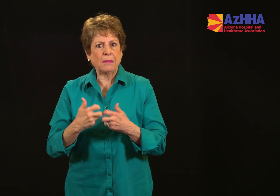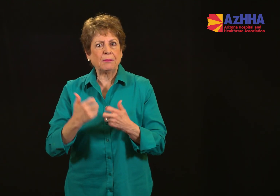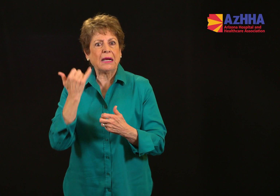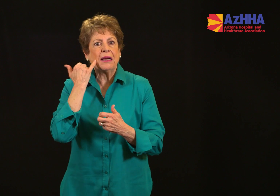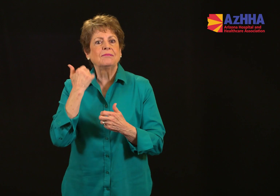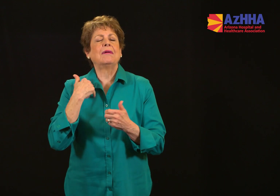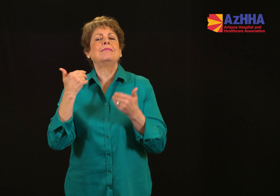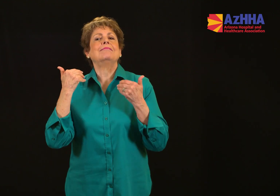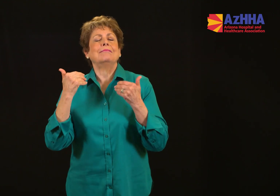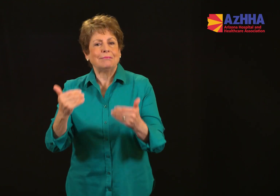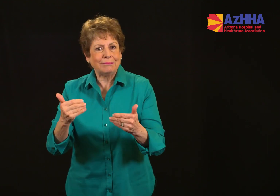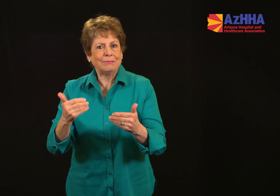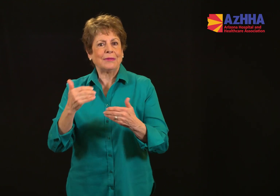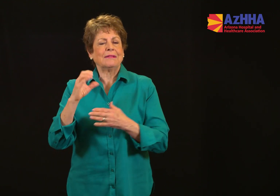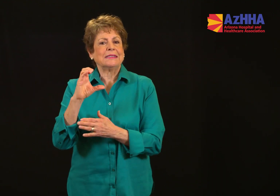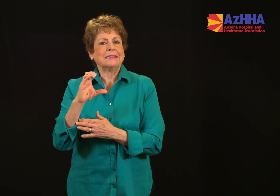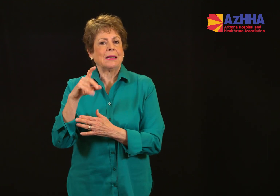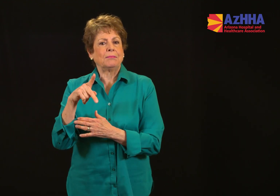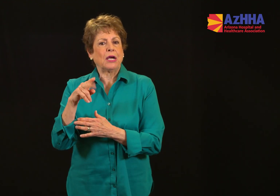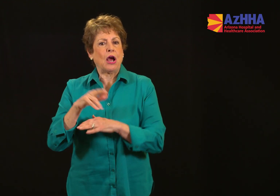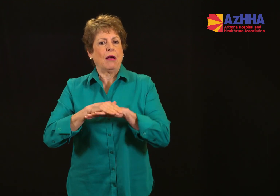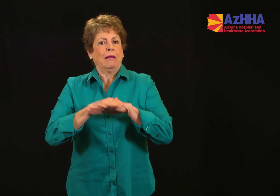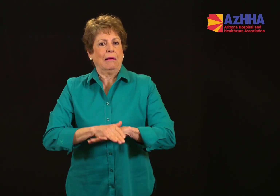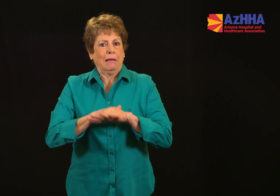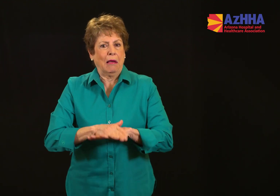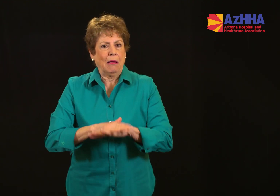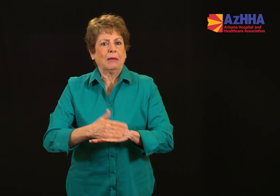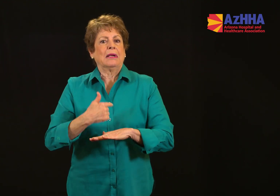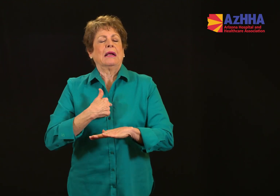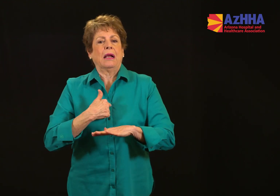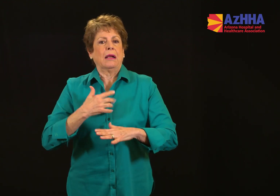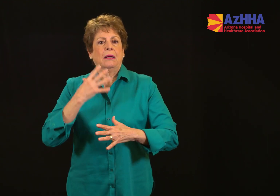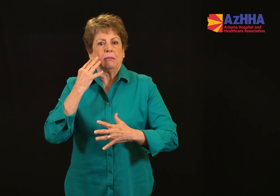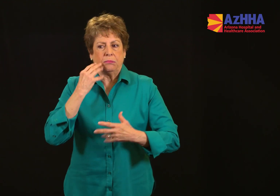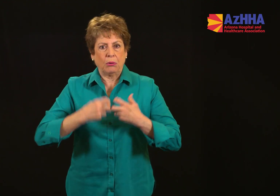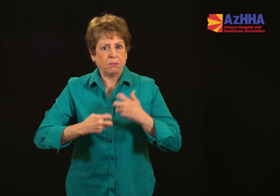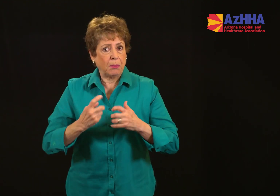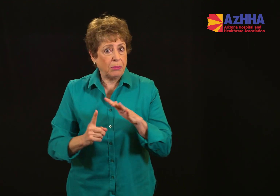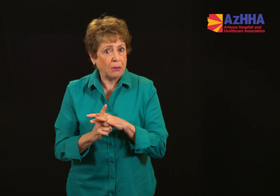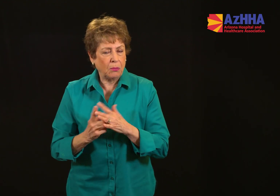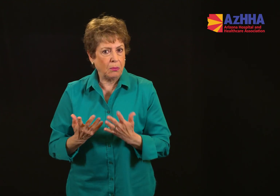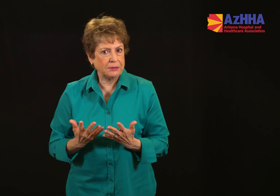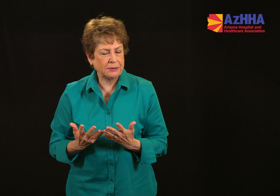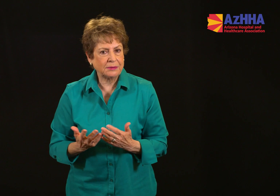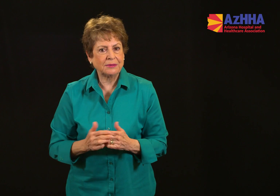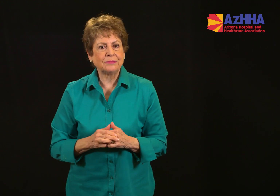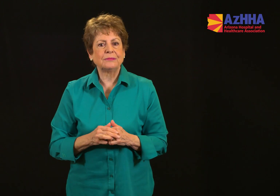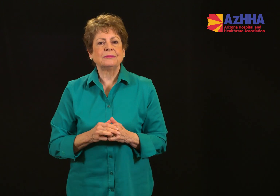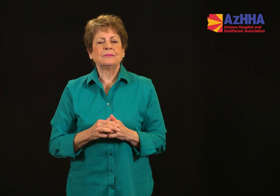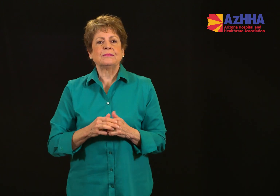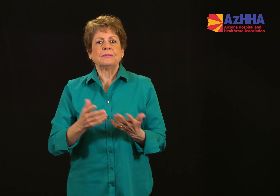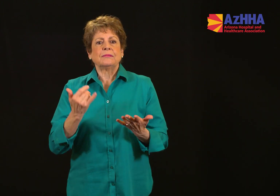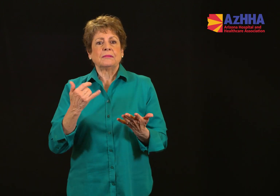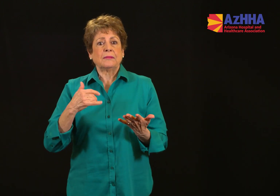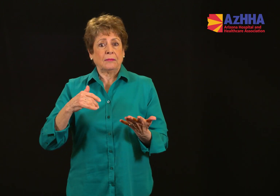What problems might I experience if I allow CPR to be performed on me?